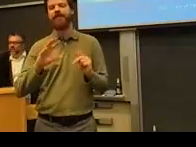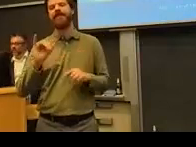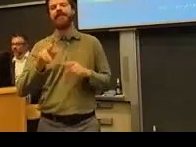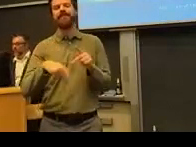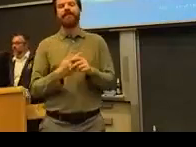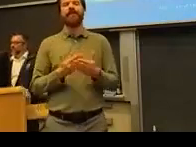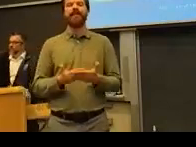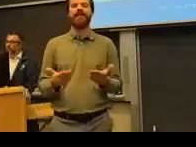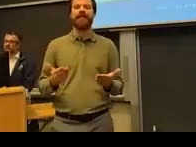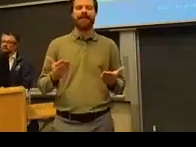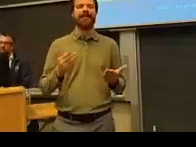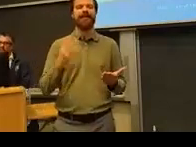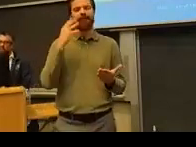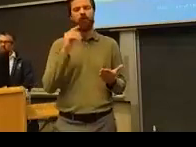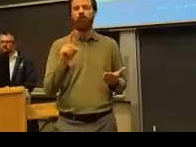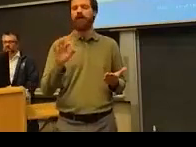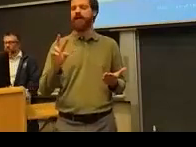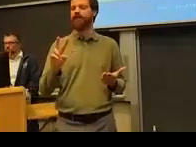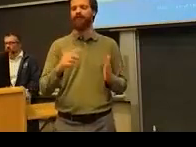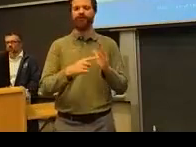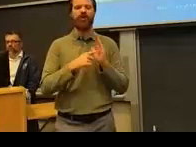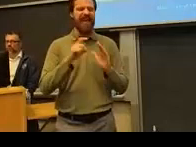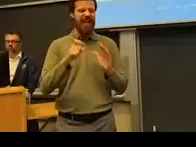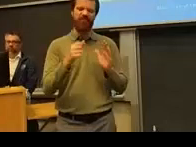we've the exper from 192 has shown just needs to be repeated over and over and